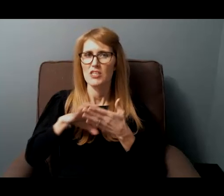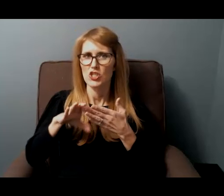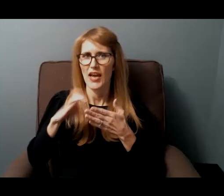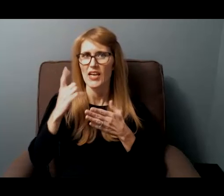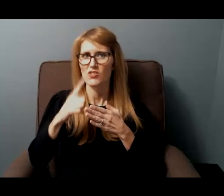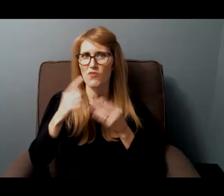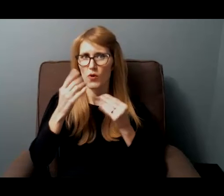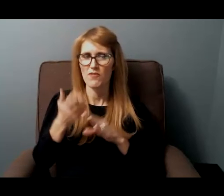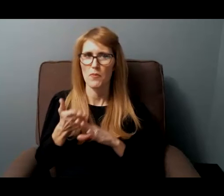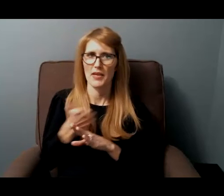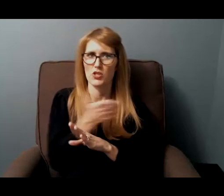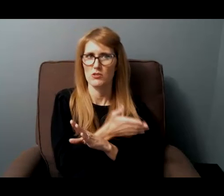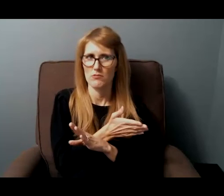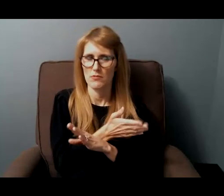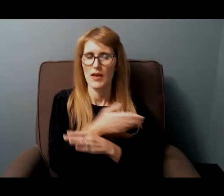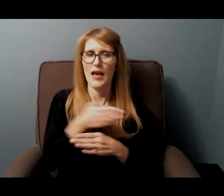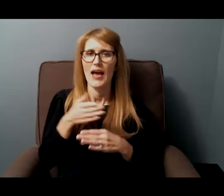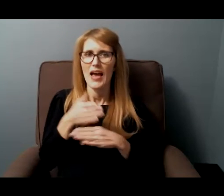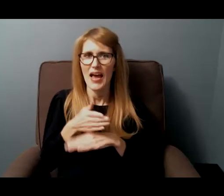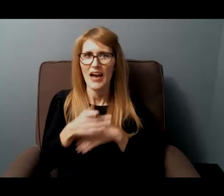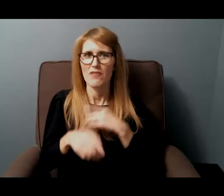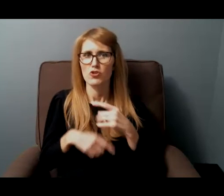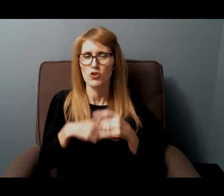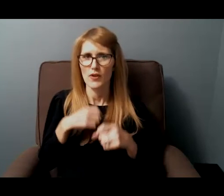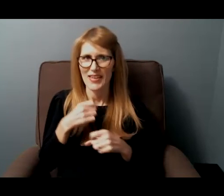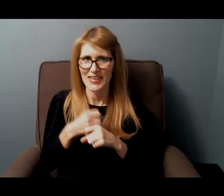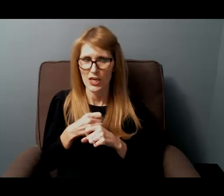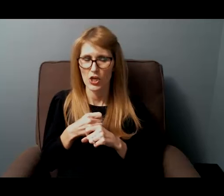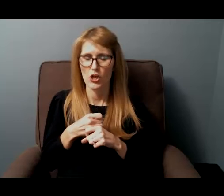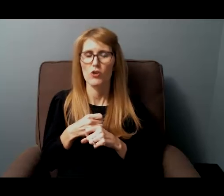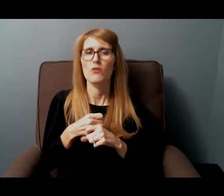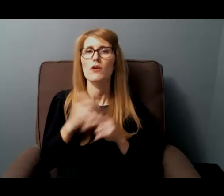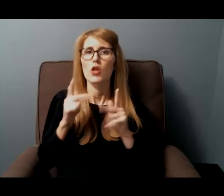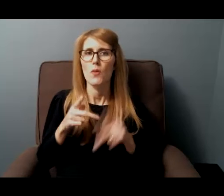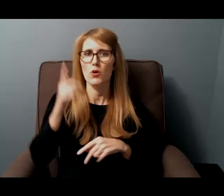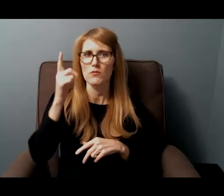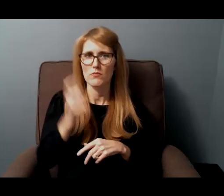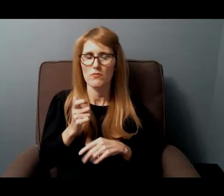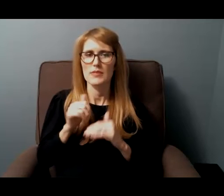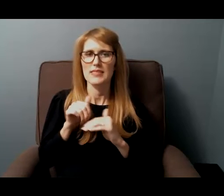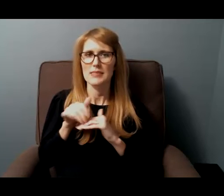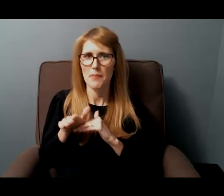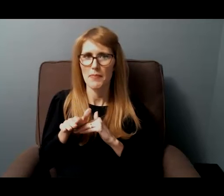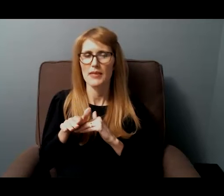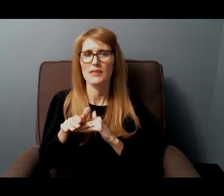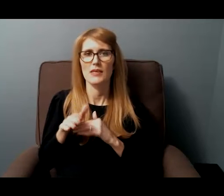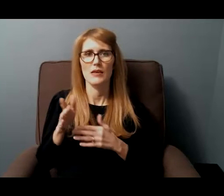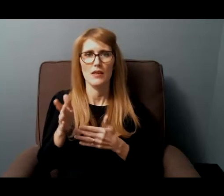year the beneficiary submitted their earnings? >> MOLLY SULLIVAN: So the fact that the person